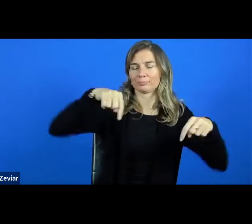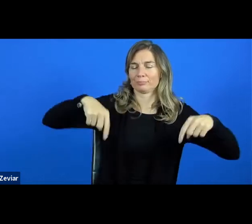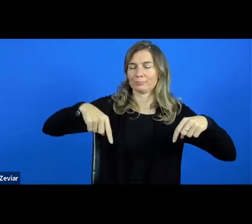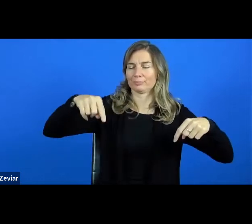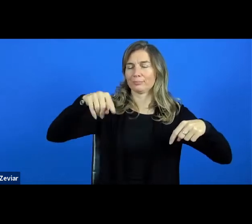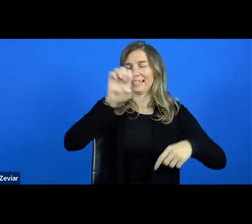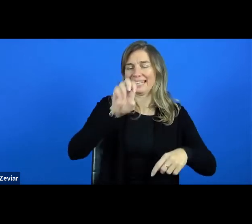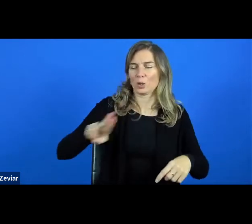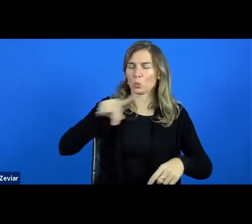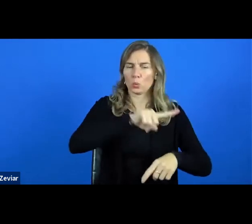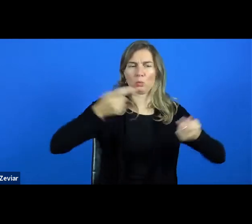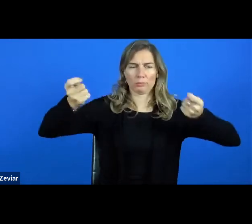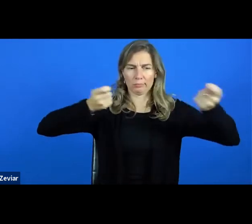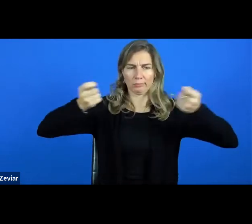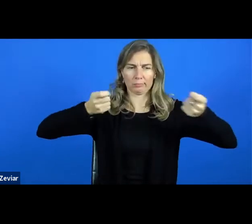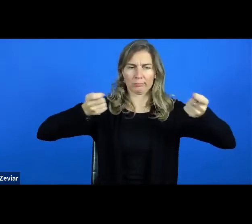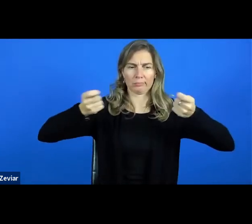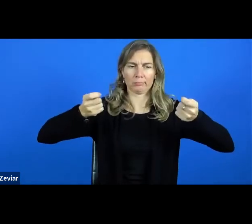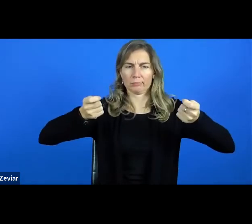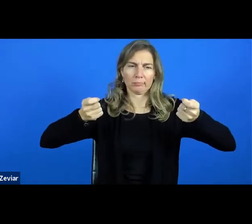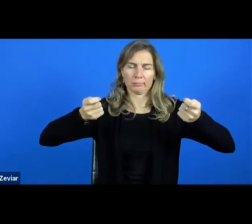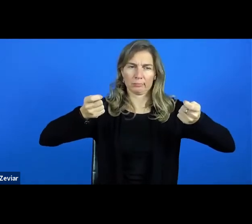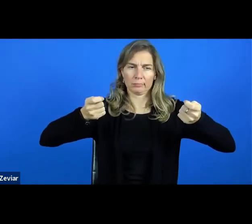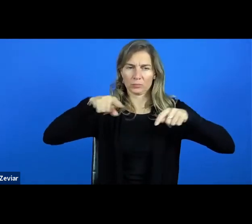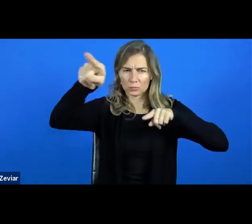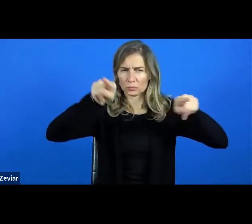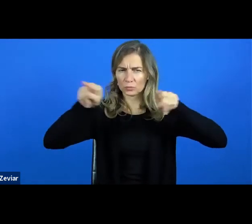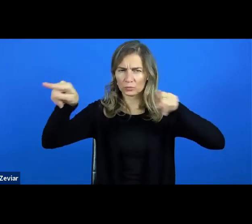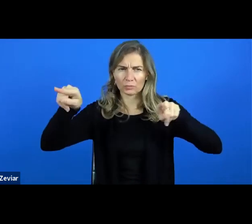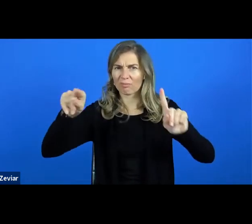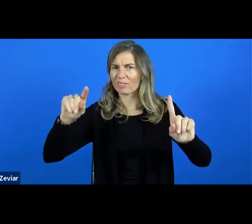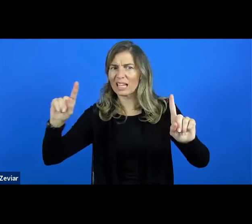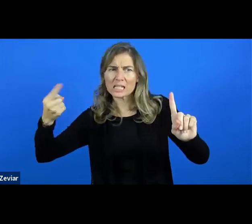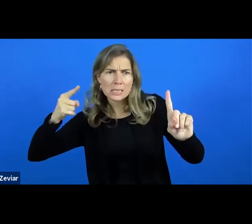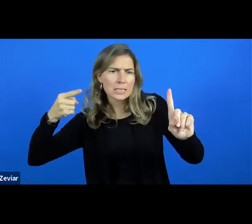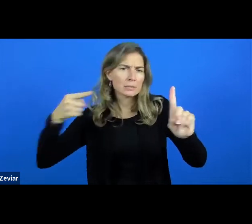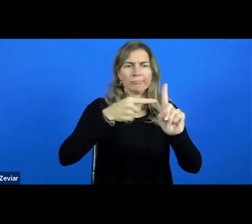so, if you normally have a contact with European administration,